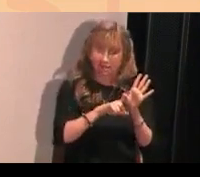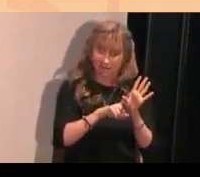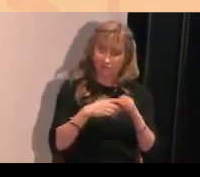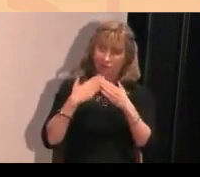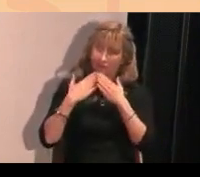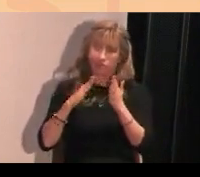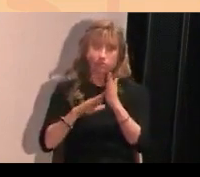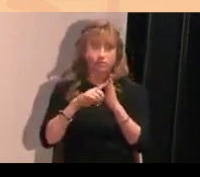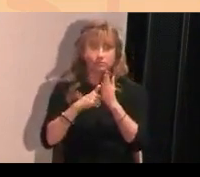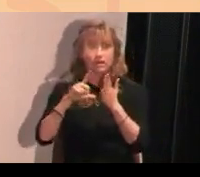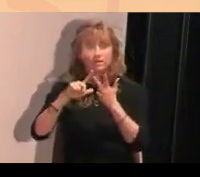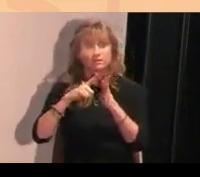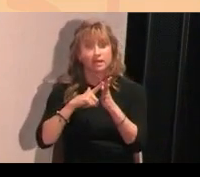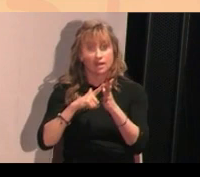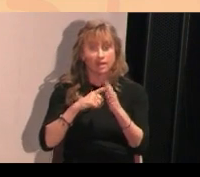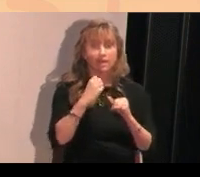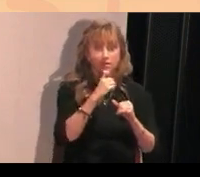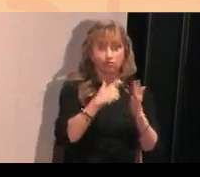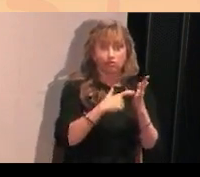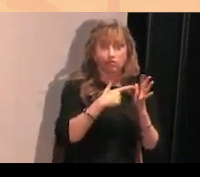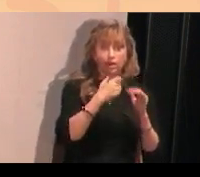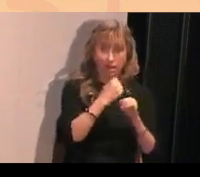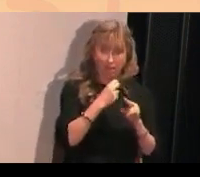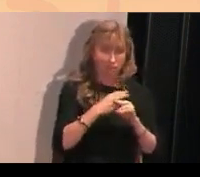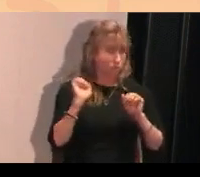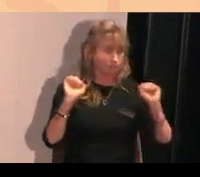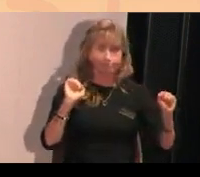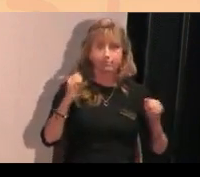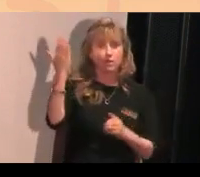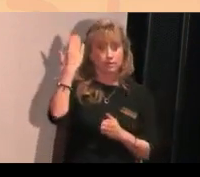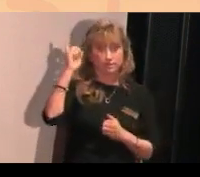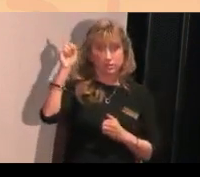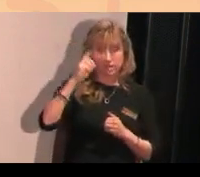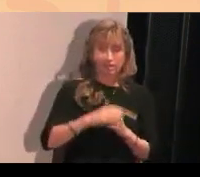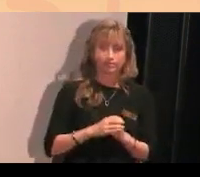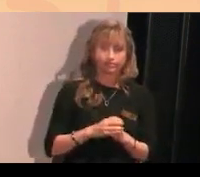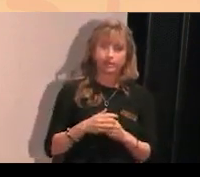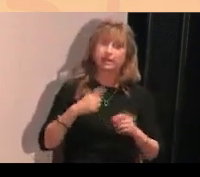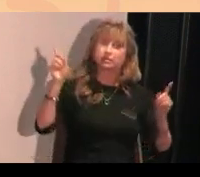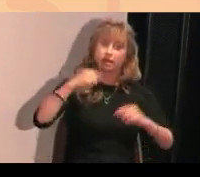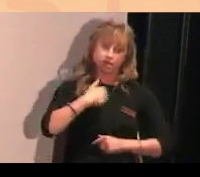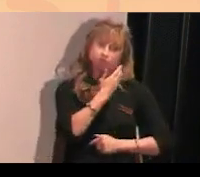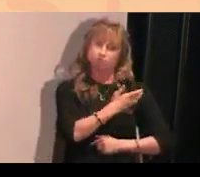Ritchie for your words this morning I'm proud to be talking to you today about Bringing it Forward